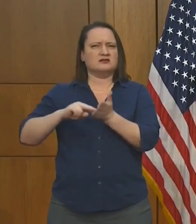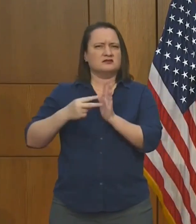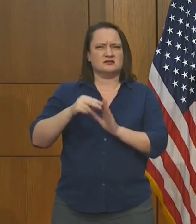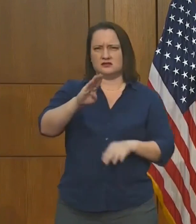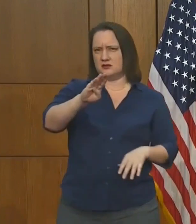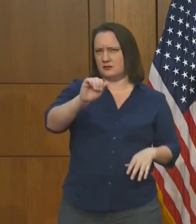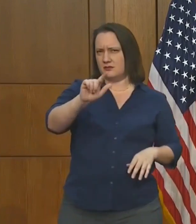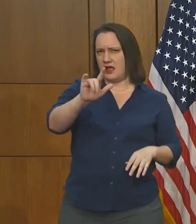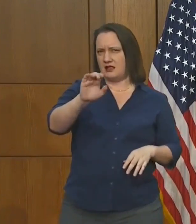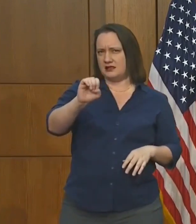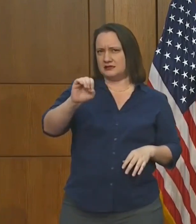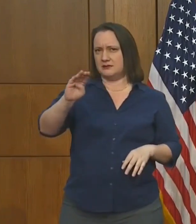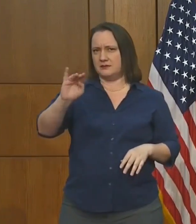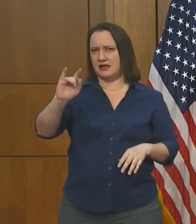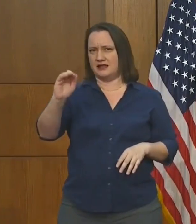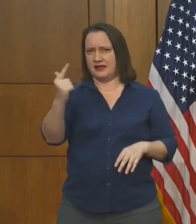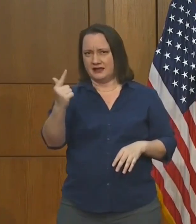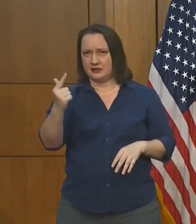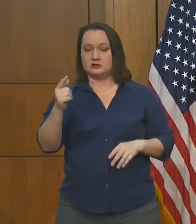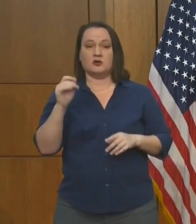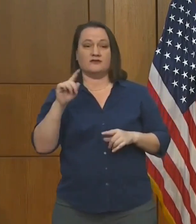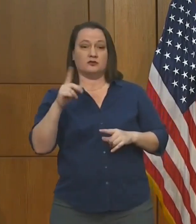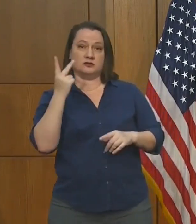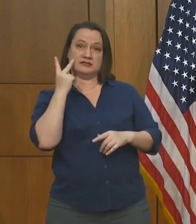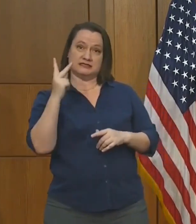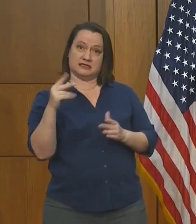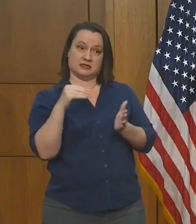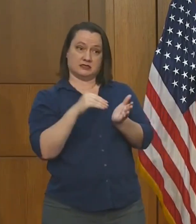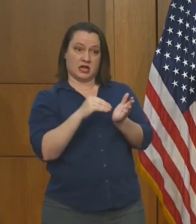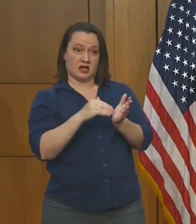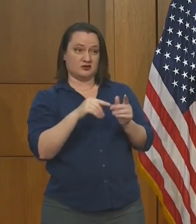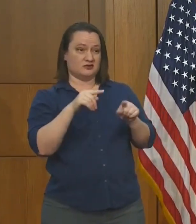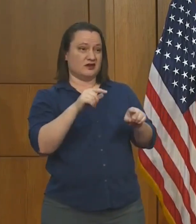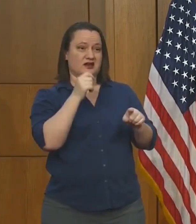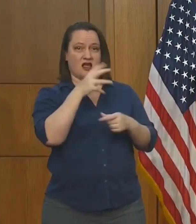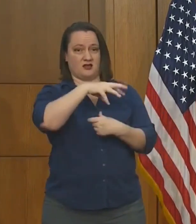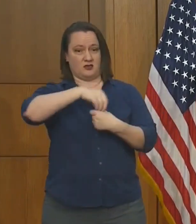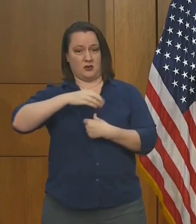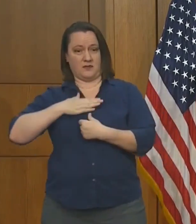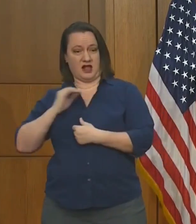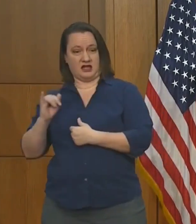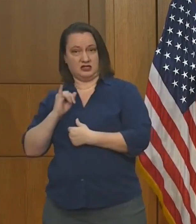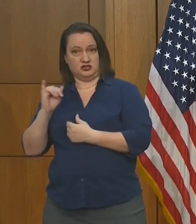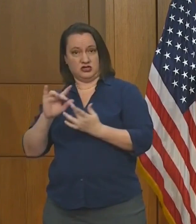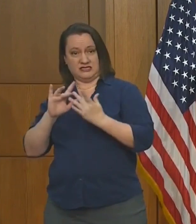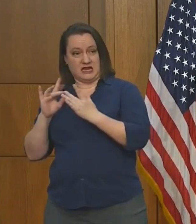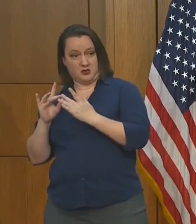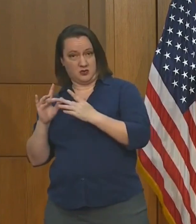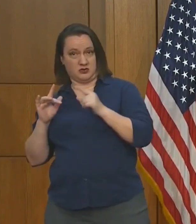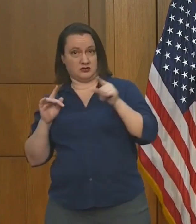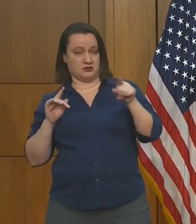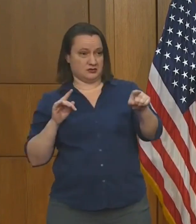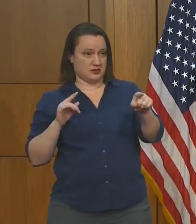BILLING IN THE COMMONWEALTH NOW. LET'S BUILD UP IS WHEN YOU